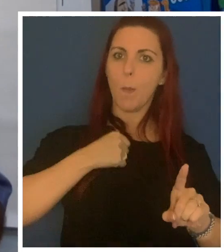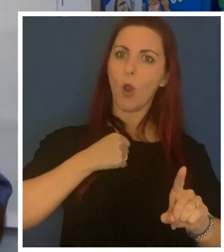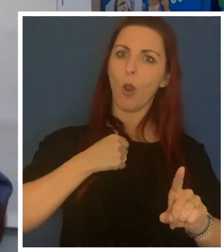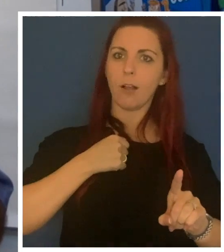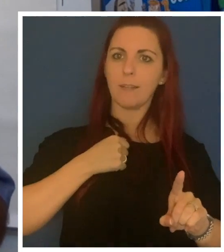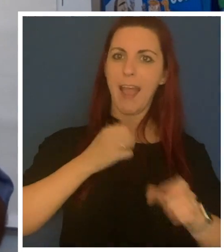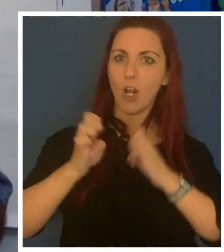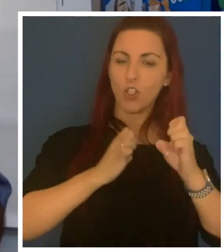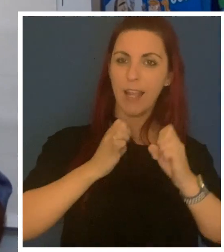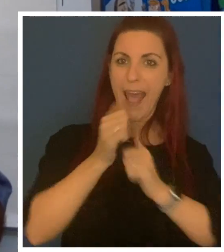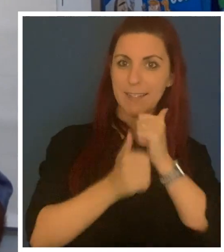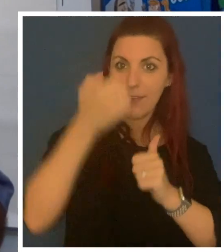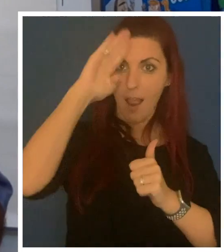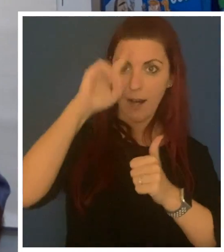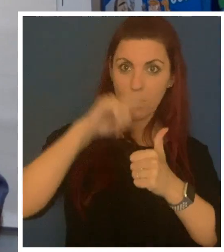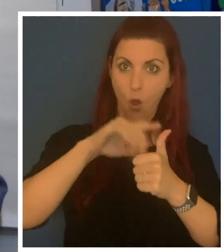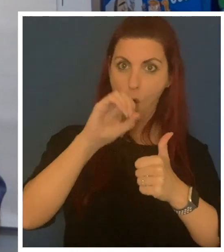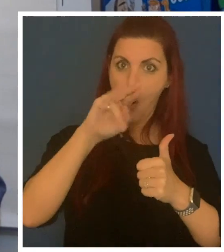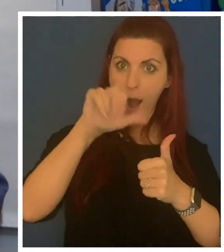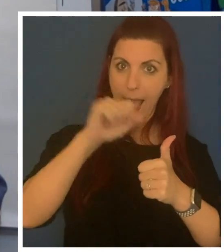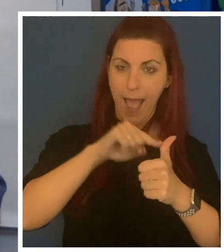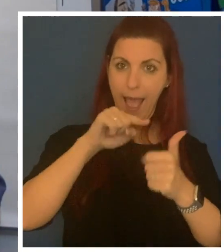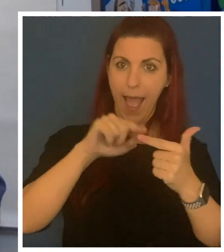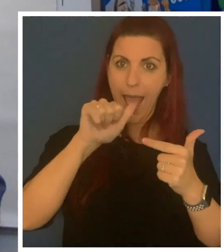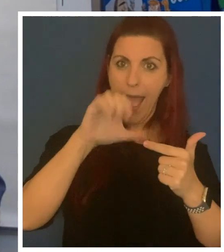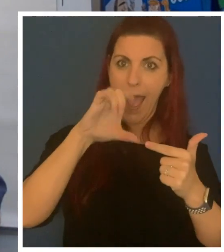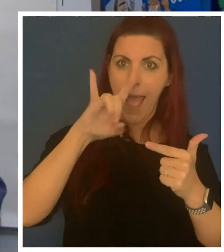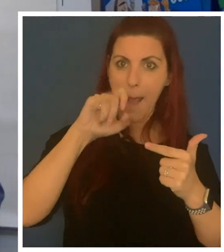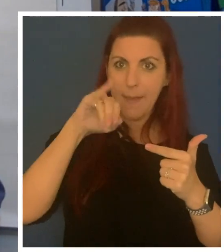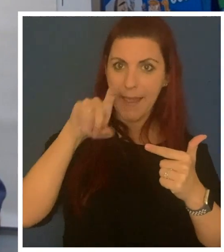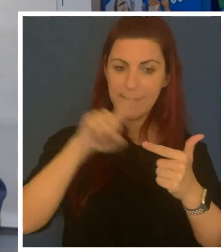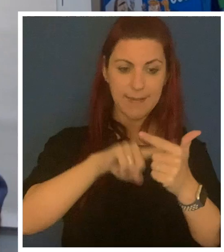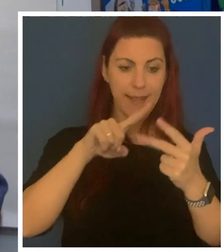There's Orla, there's Achmed, there's Katerina and there's Jack and of course